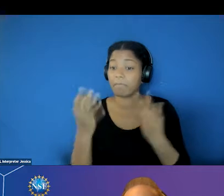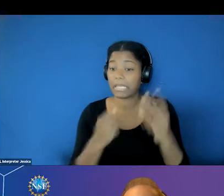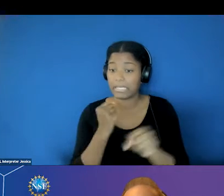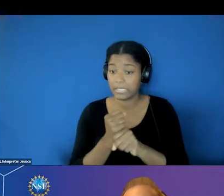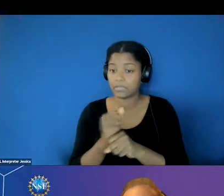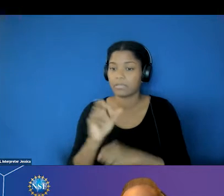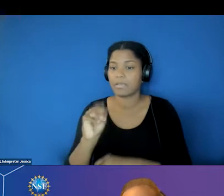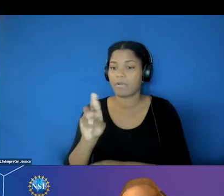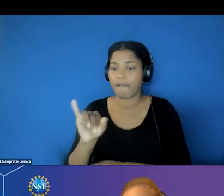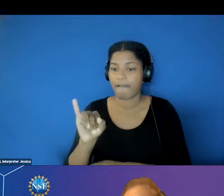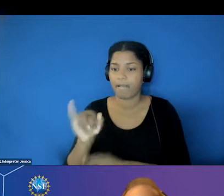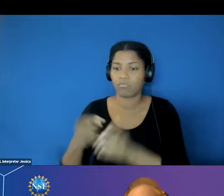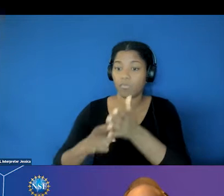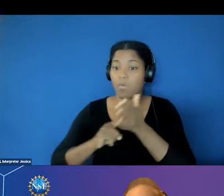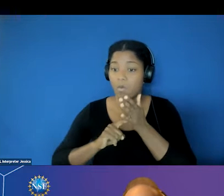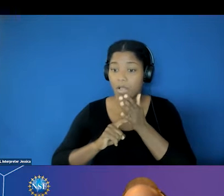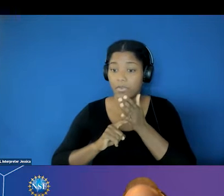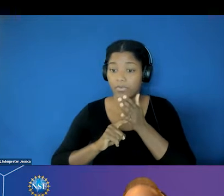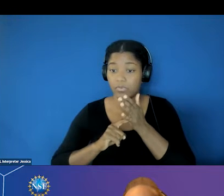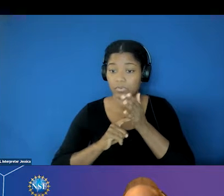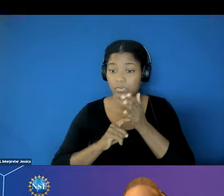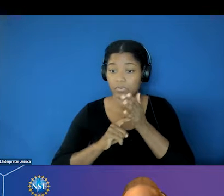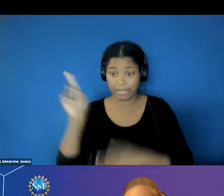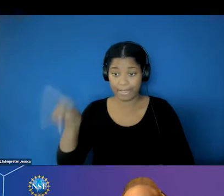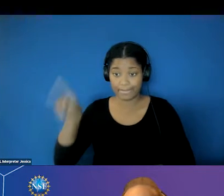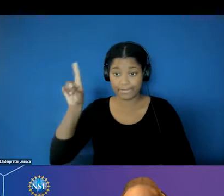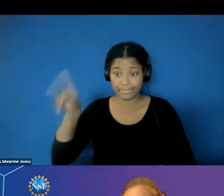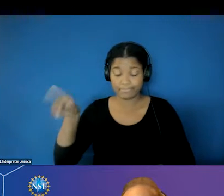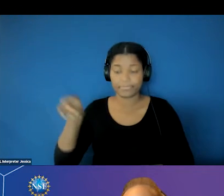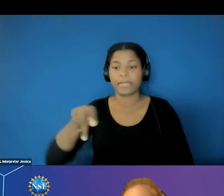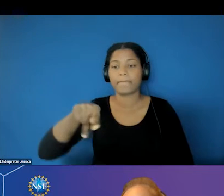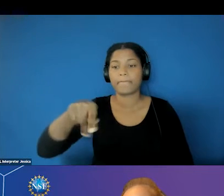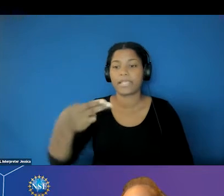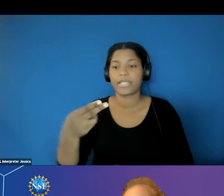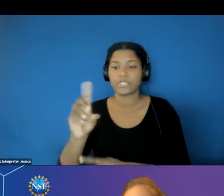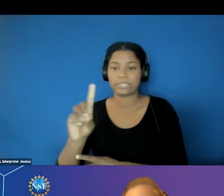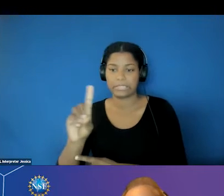MRI has required these classifications as a PhD granting institution of higher education,